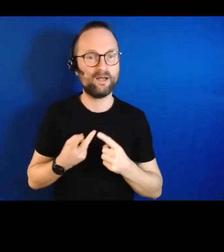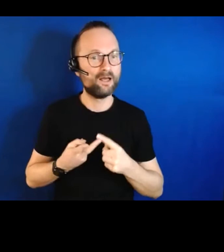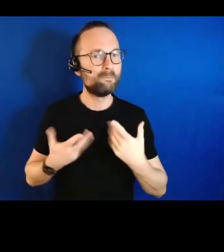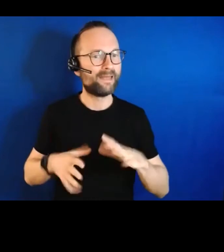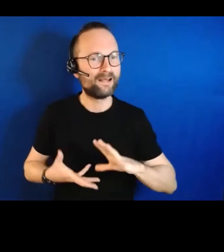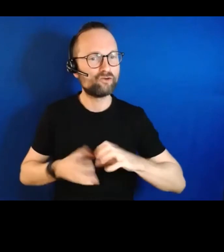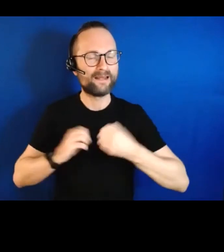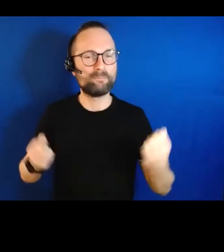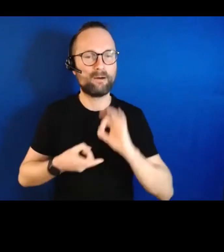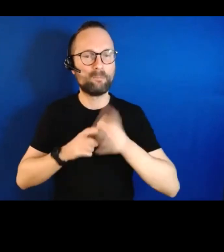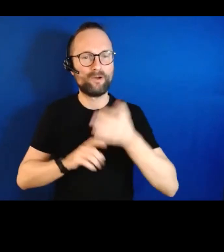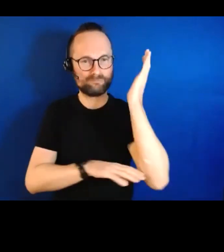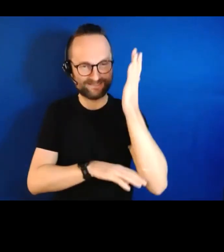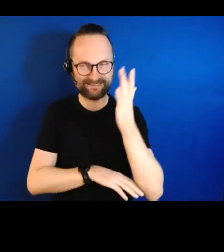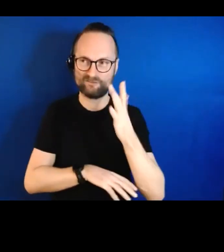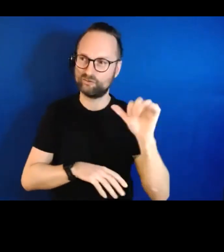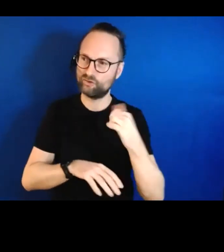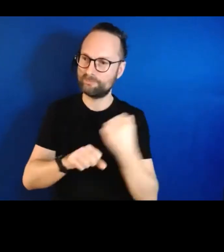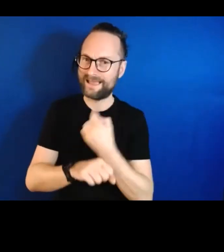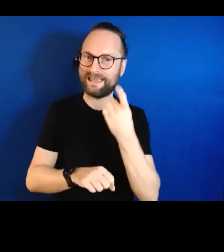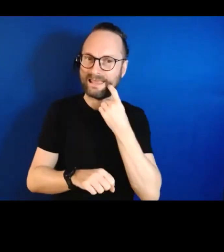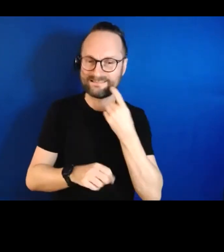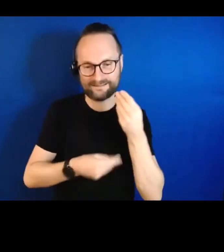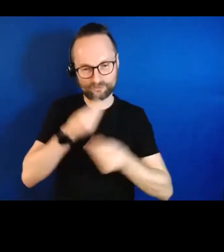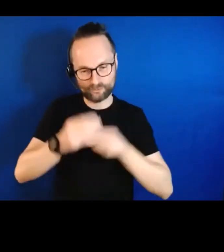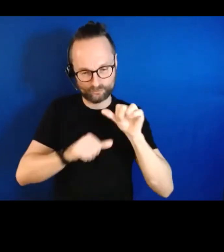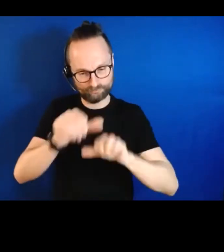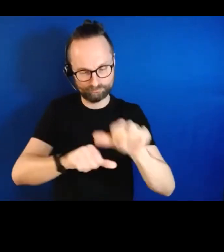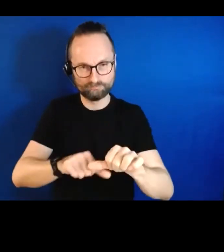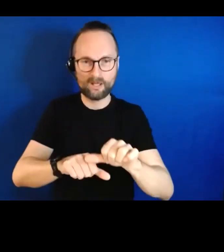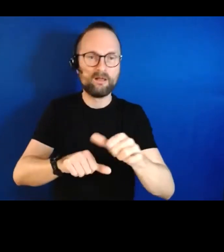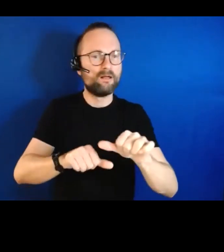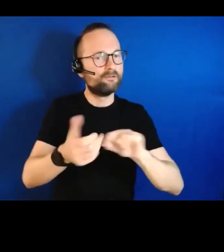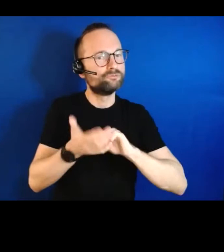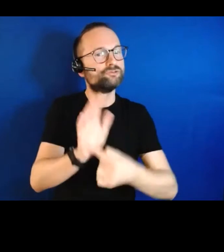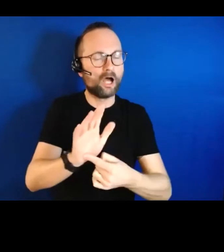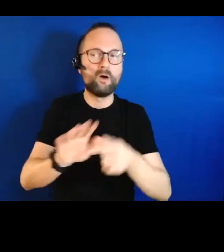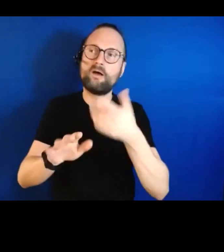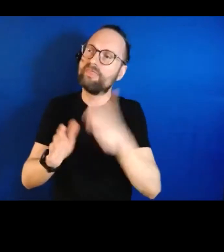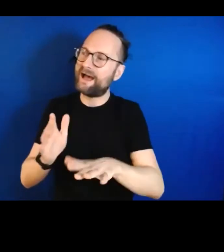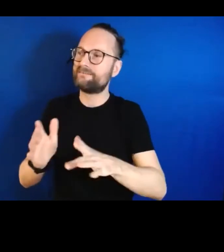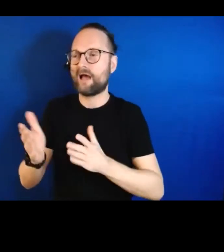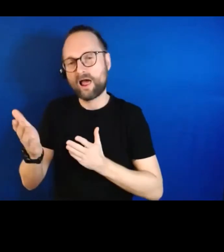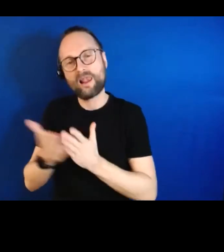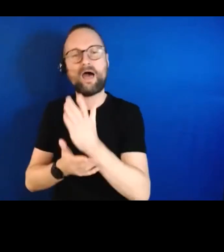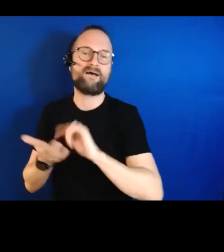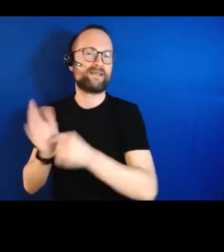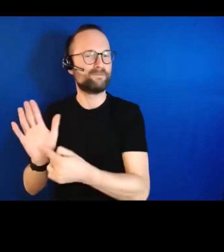My part of this presentation is to talk about how you can report effectively. I have created a PowerPoint which is a little bit easier to run through than the live demonstration so I'm